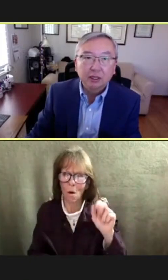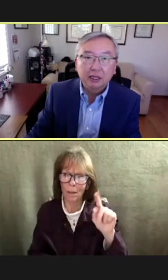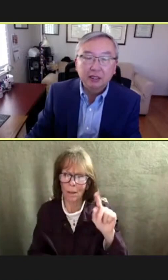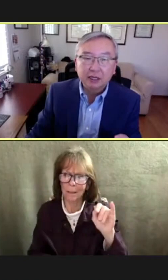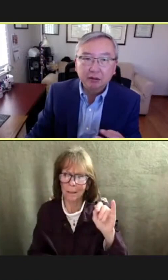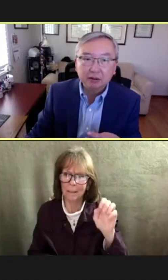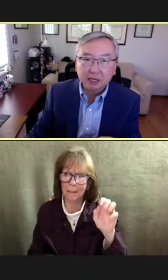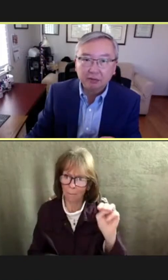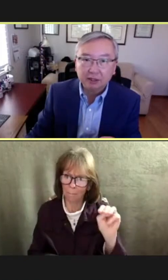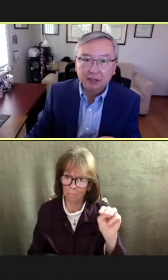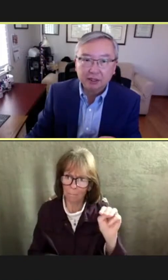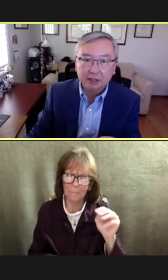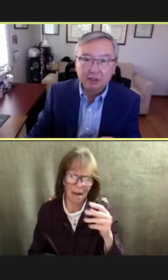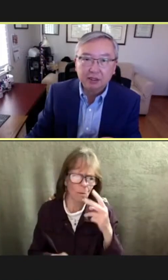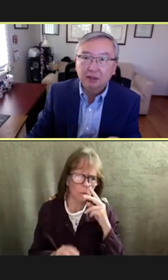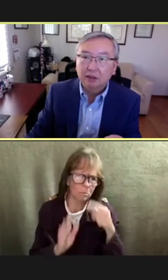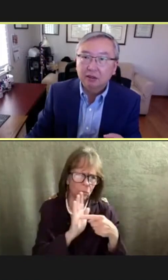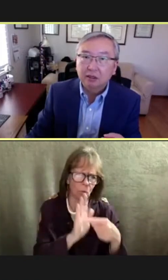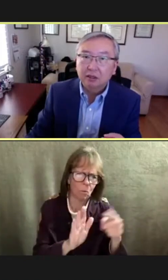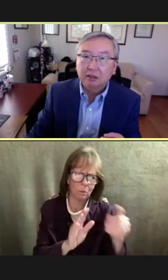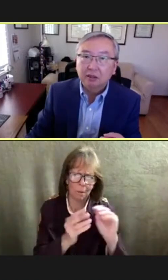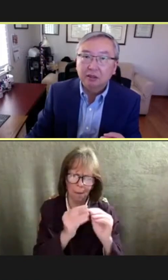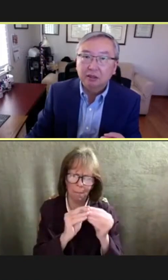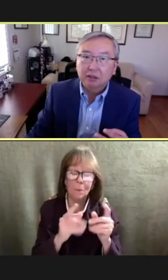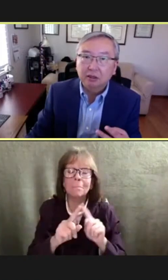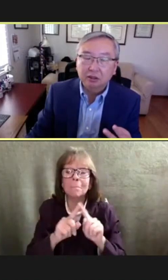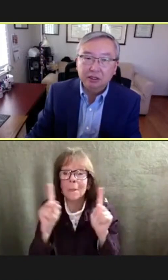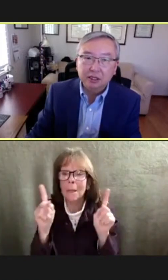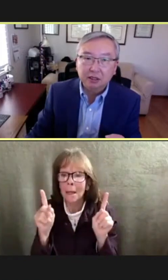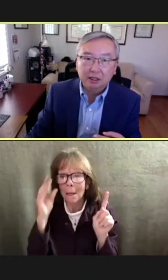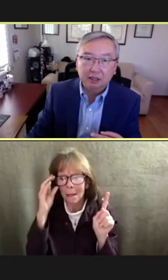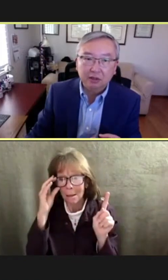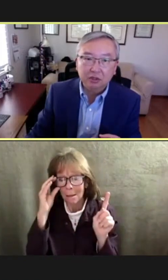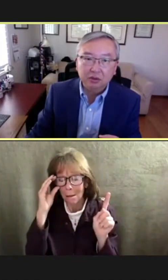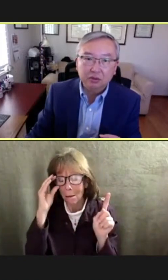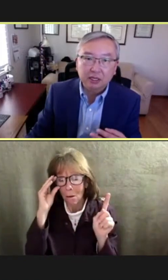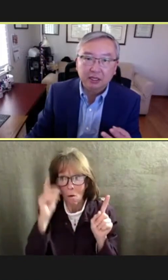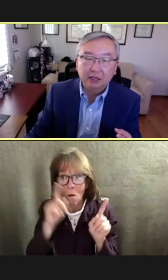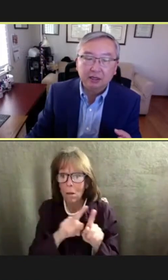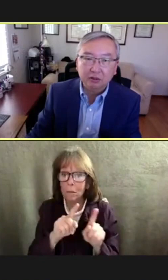And the other side of things is autistic individuals and individuals